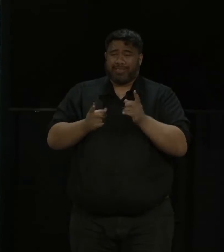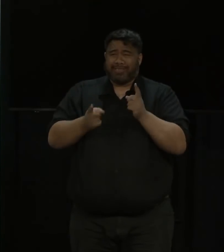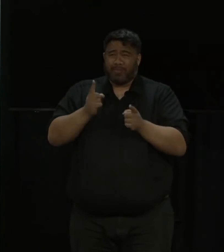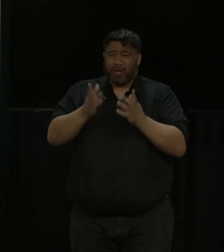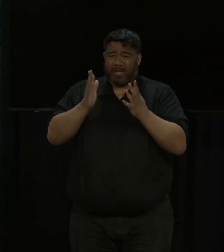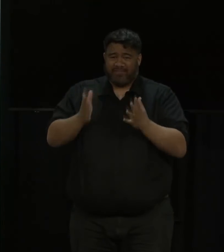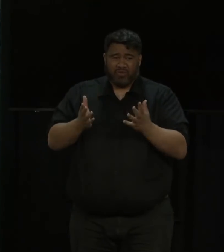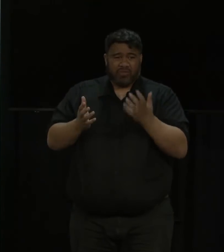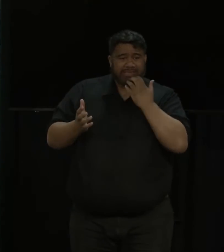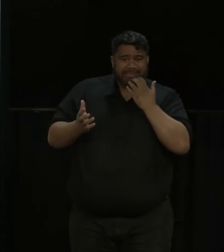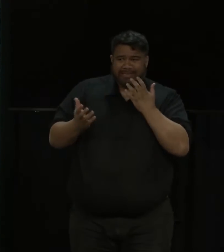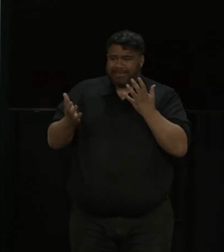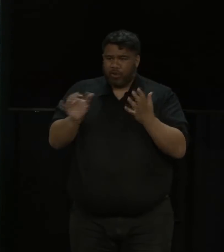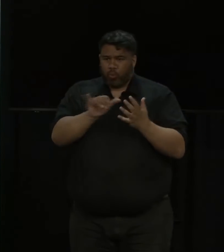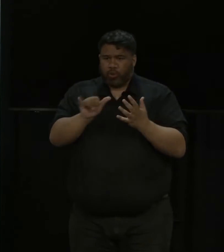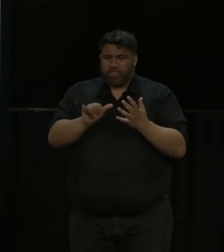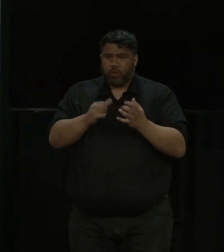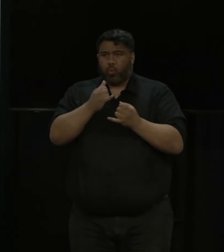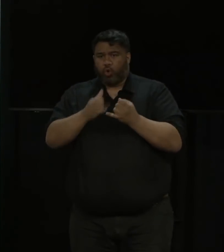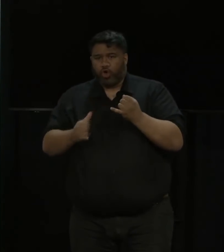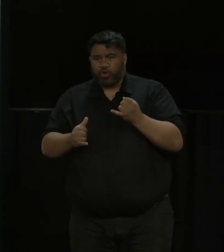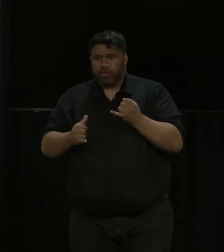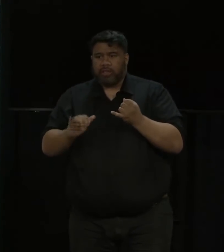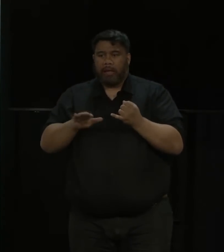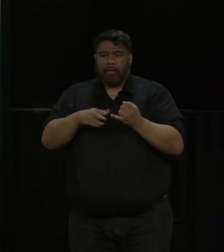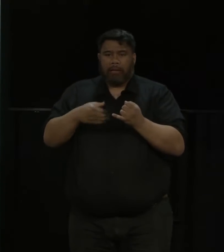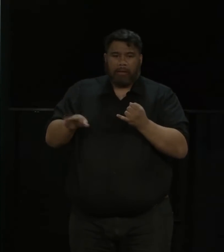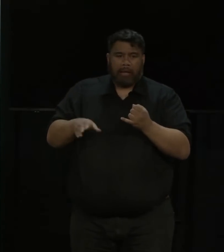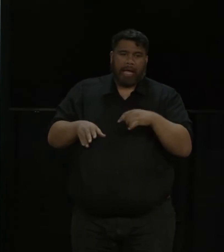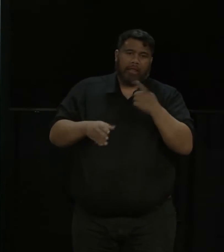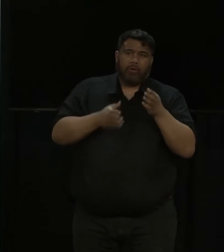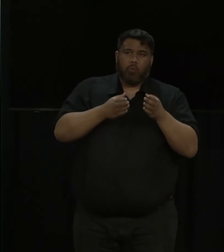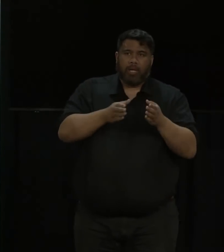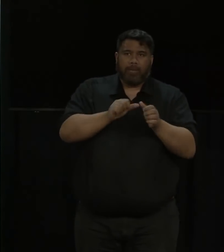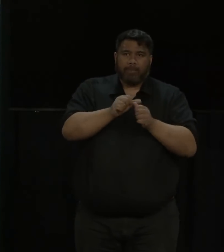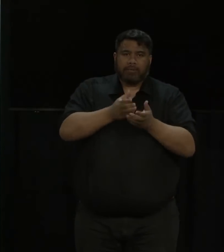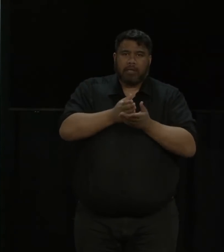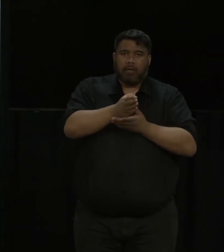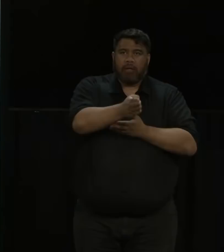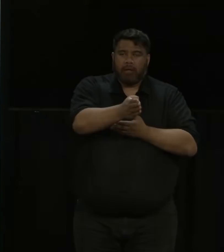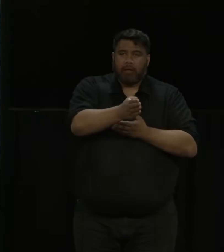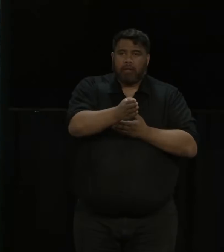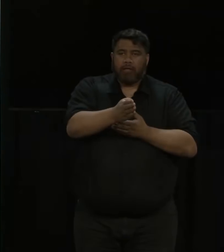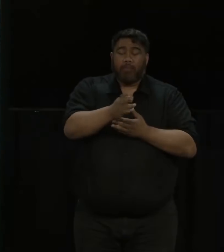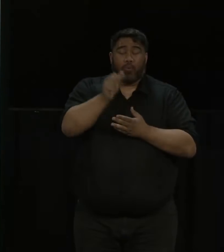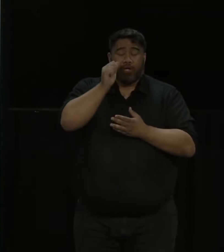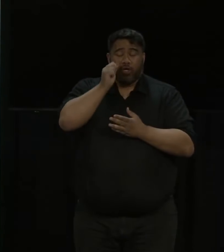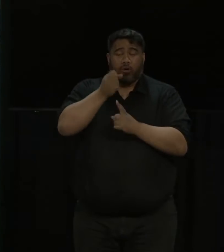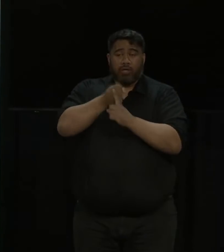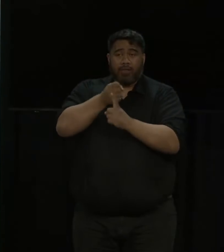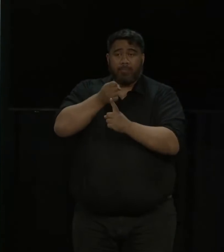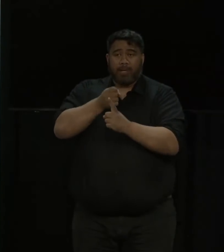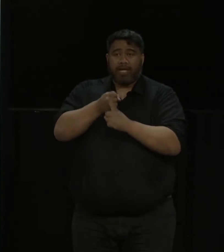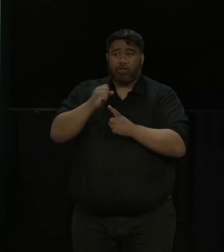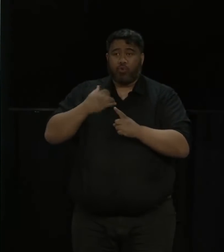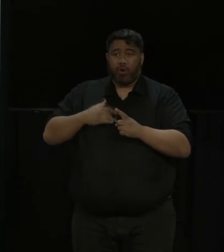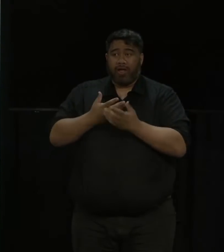often no easy decisions and we have often been faced with the task of making the least worst decision because we know that